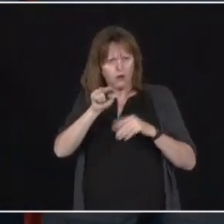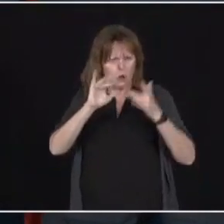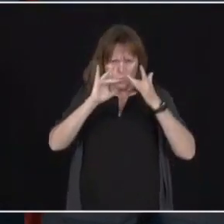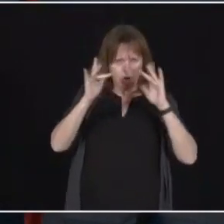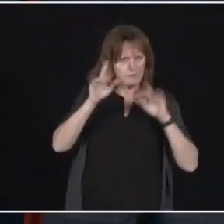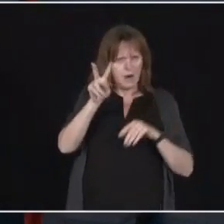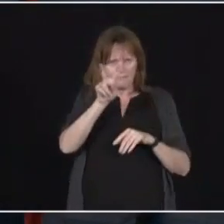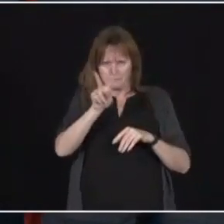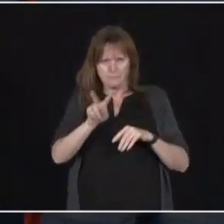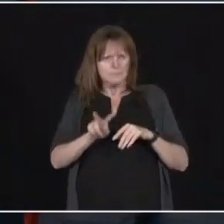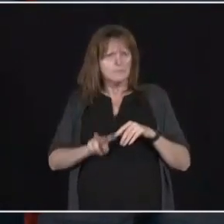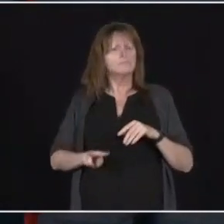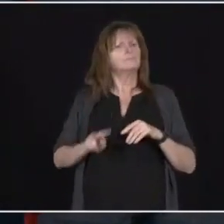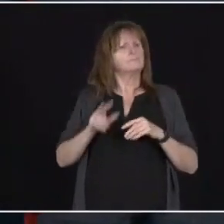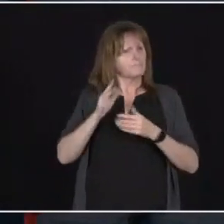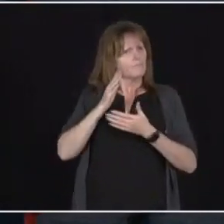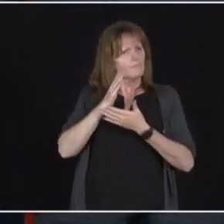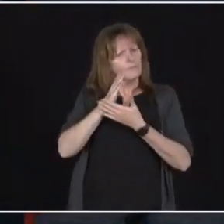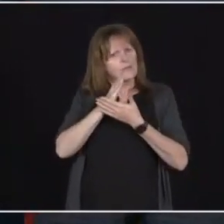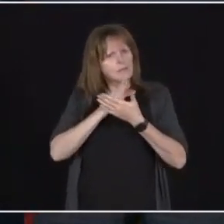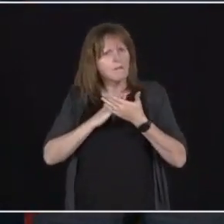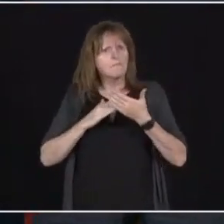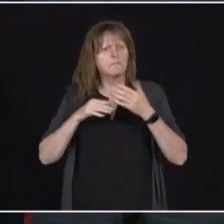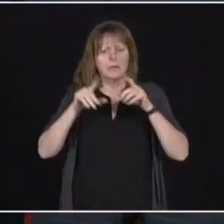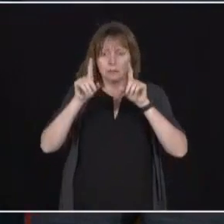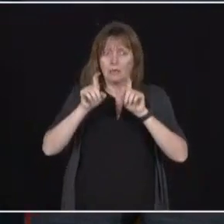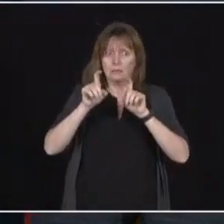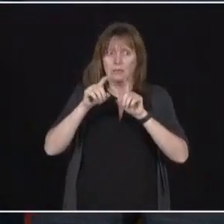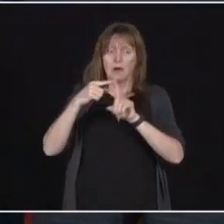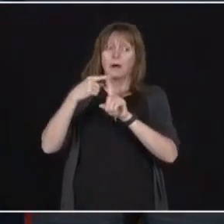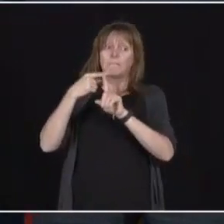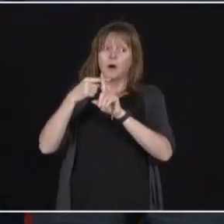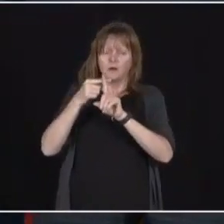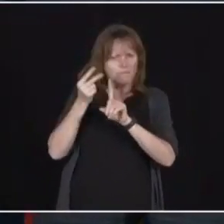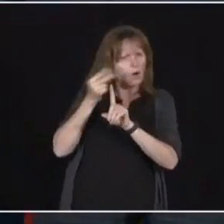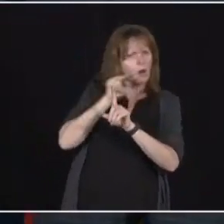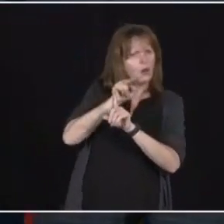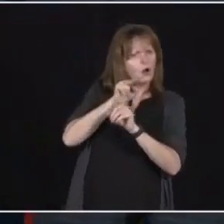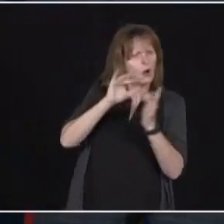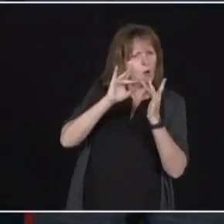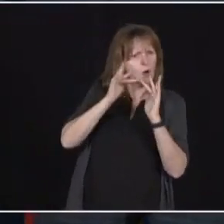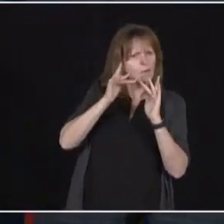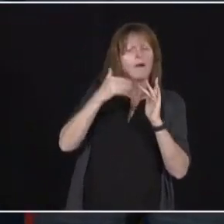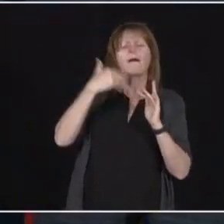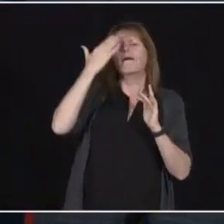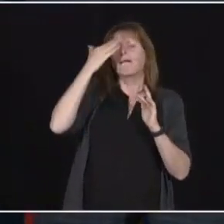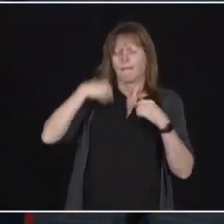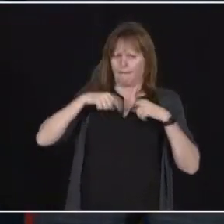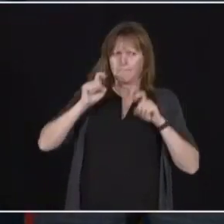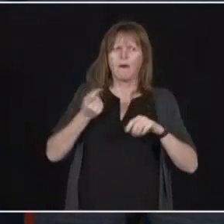And they were told how to go online to obtain that information. So, some of them may have been told if they